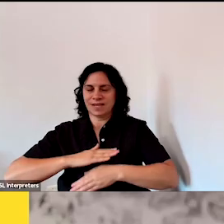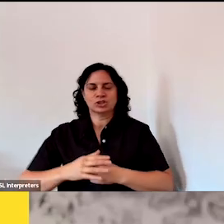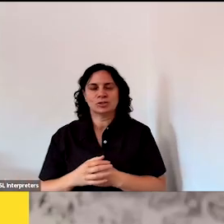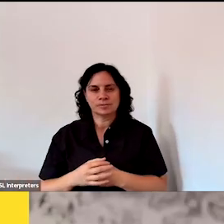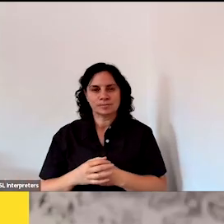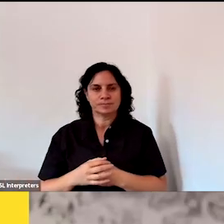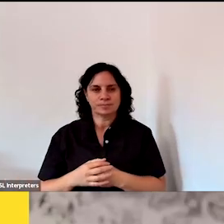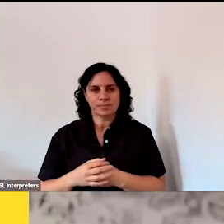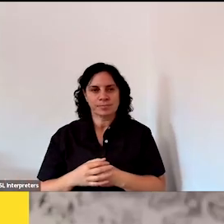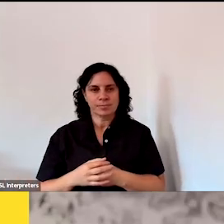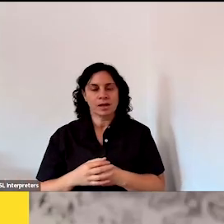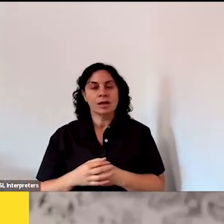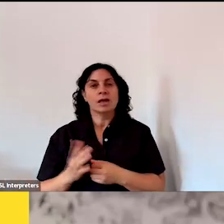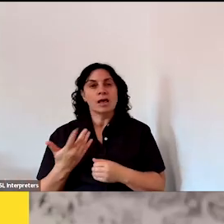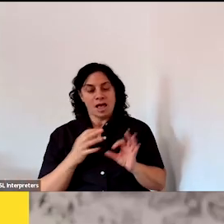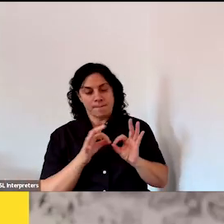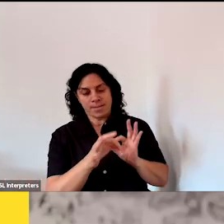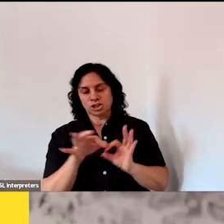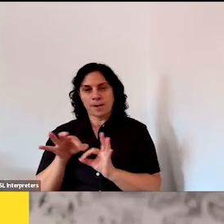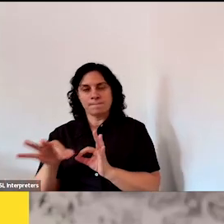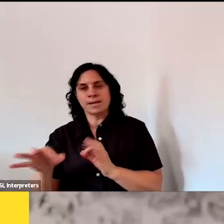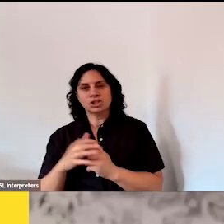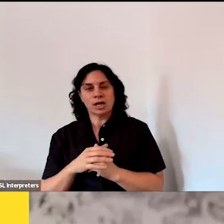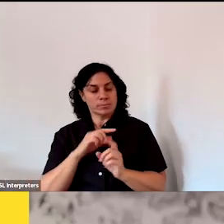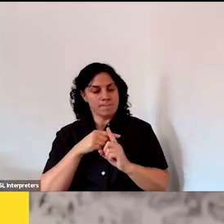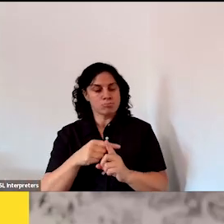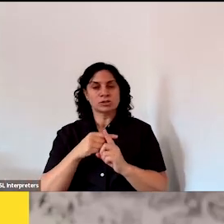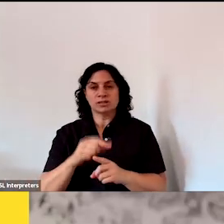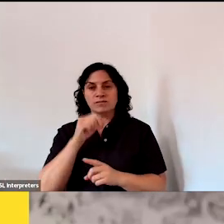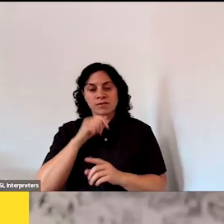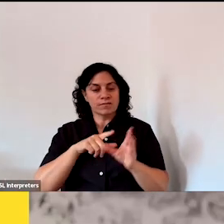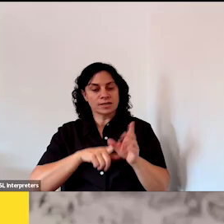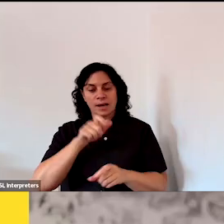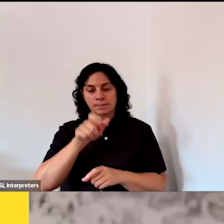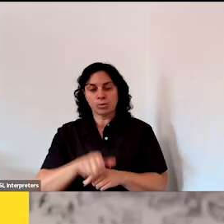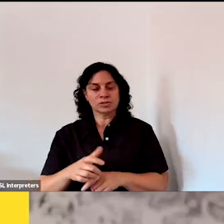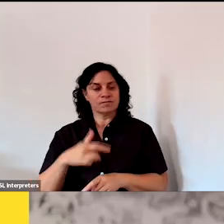So essentially, this measure captures how positively a young person feels about being at school.